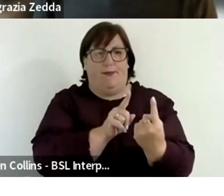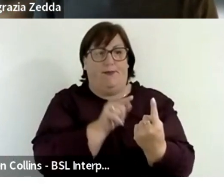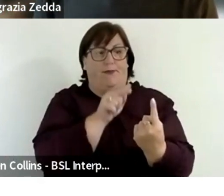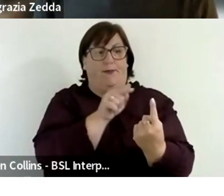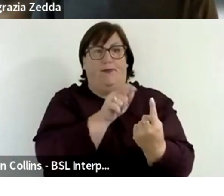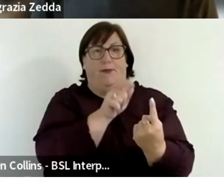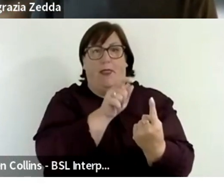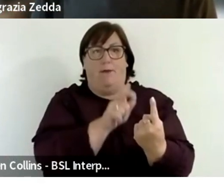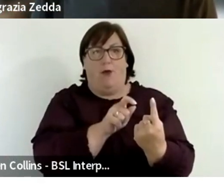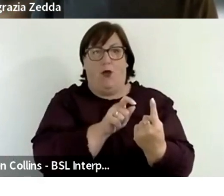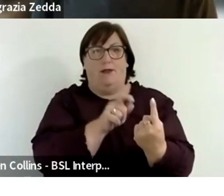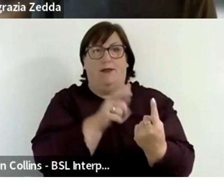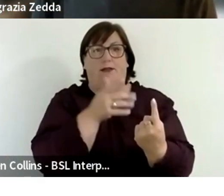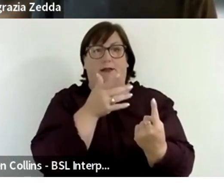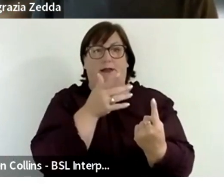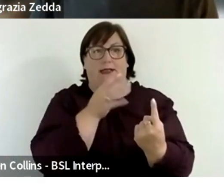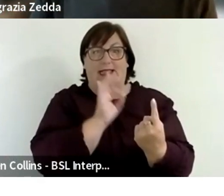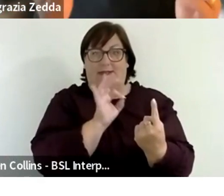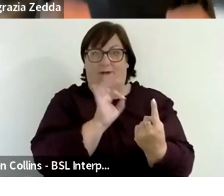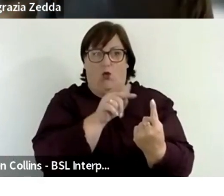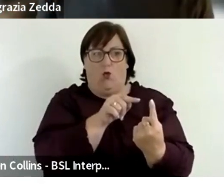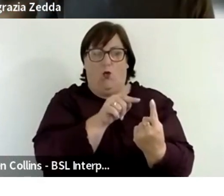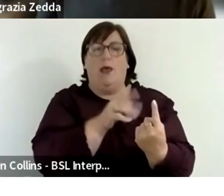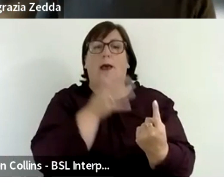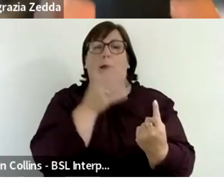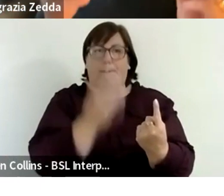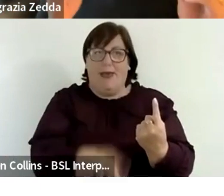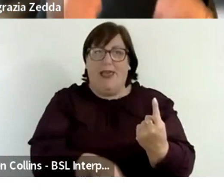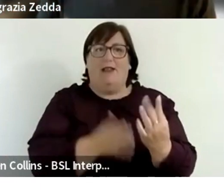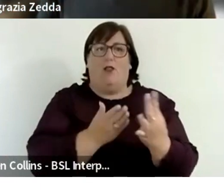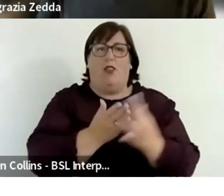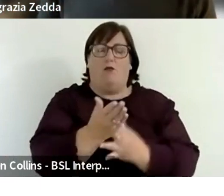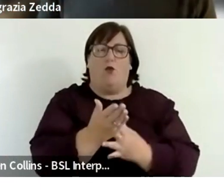equality, diversity and inclusion training, specifically for hiring.